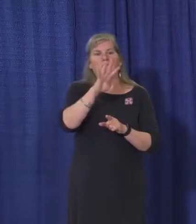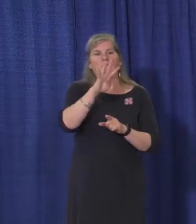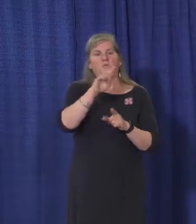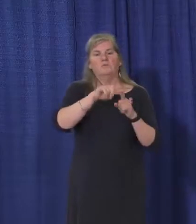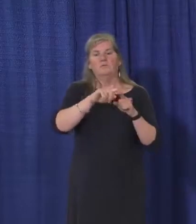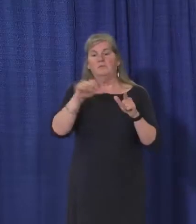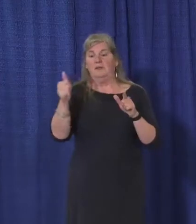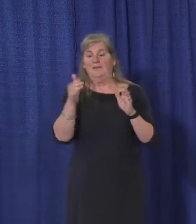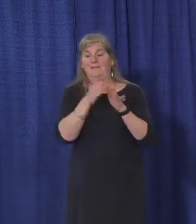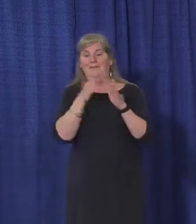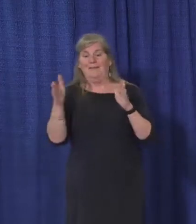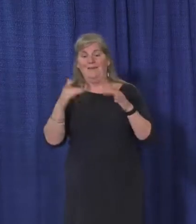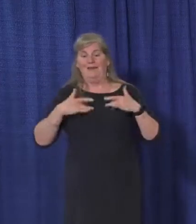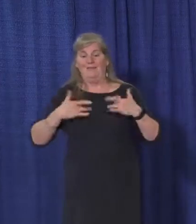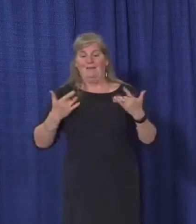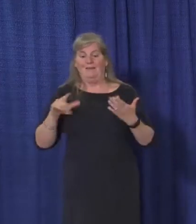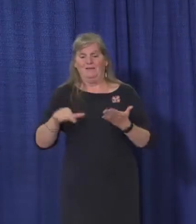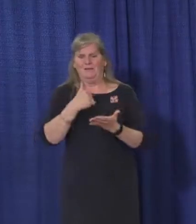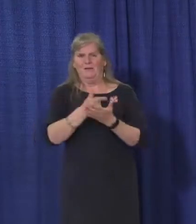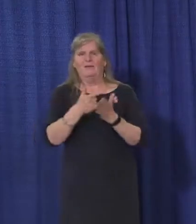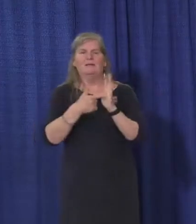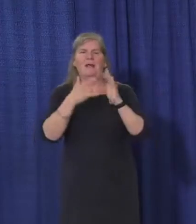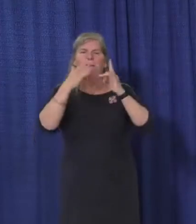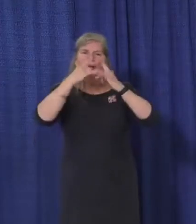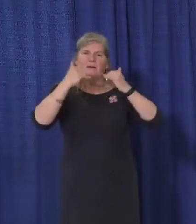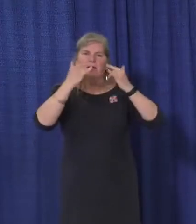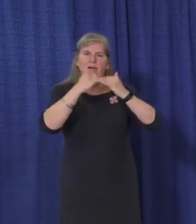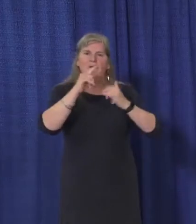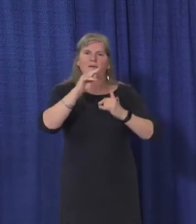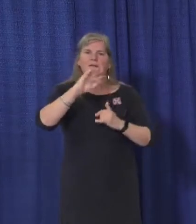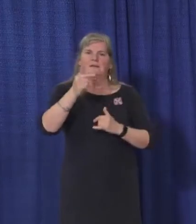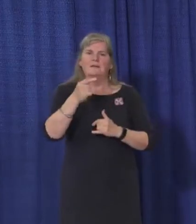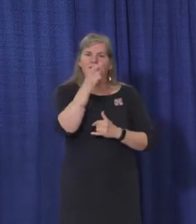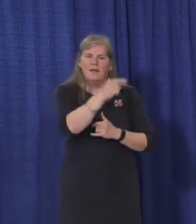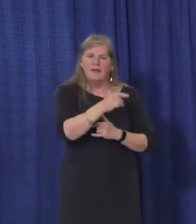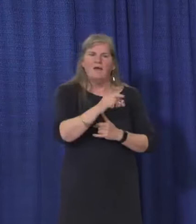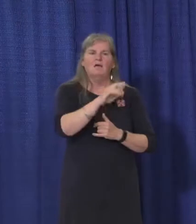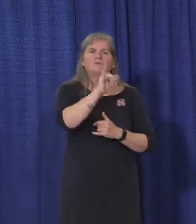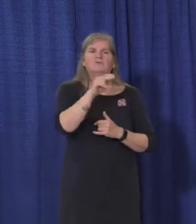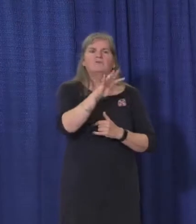activities and the camping group from the fourth to 6th of